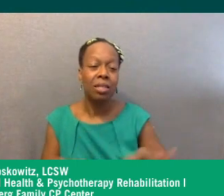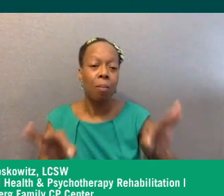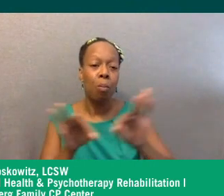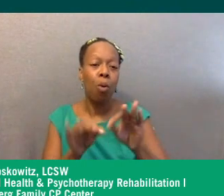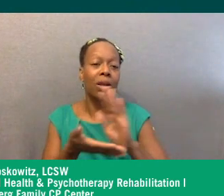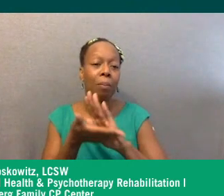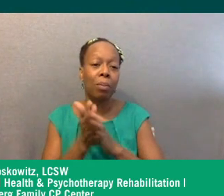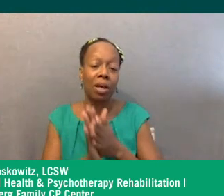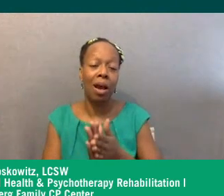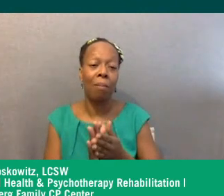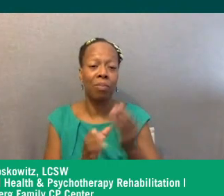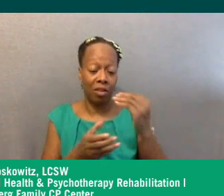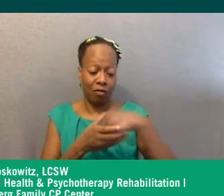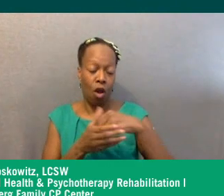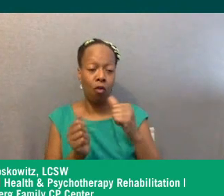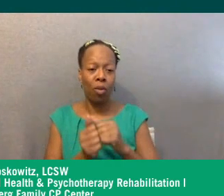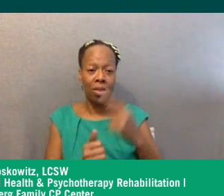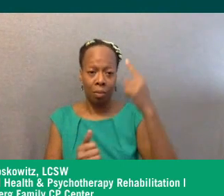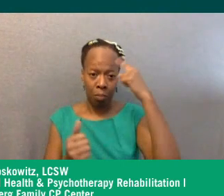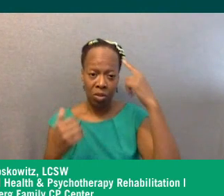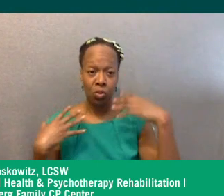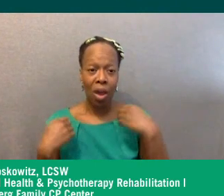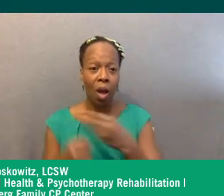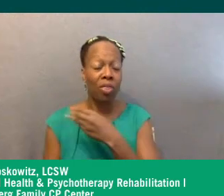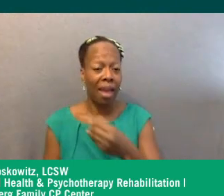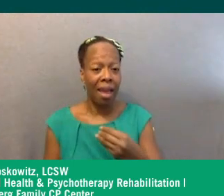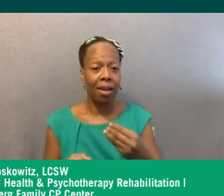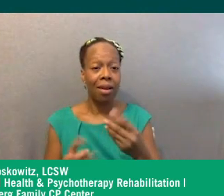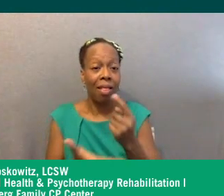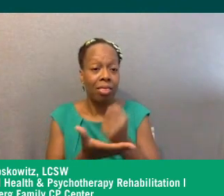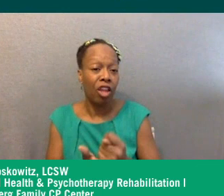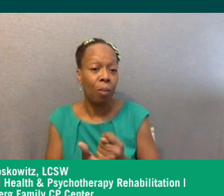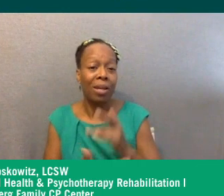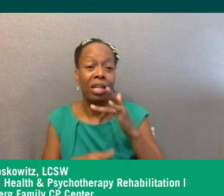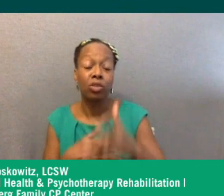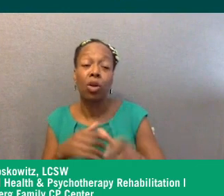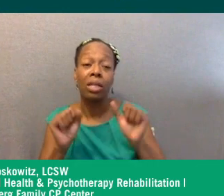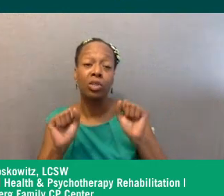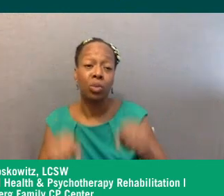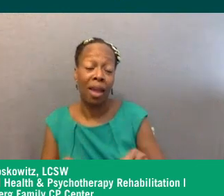as early as you can. Play therapy works wonders,